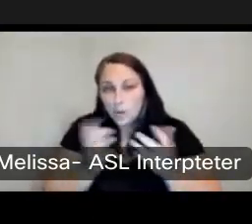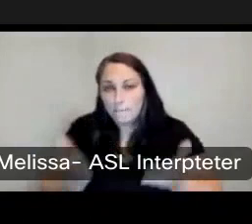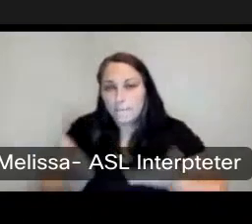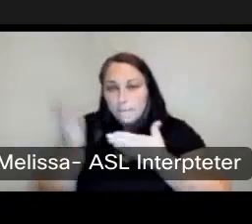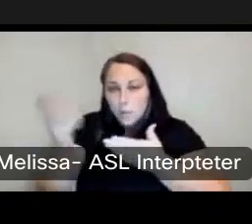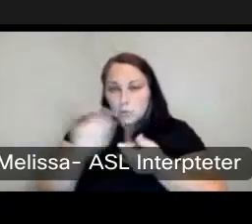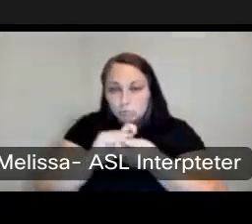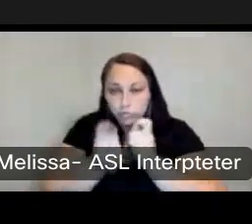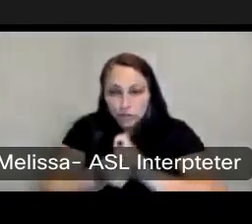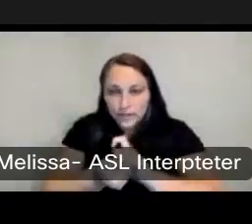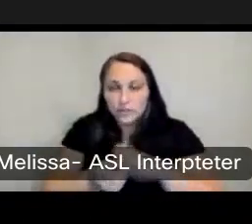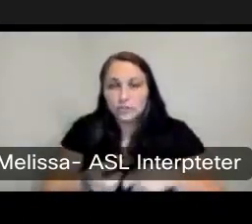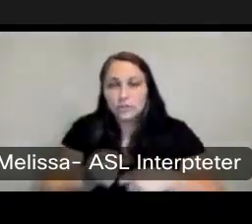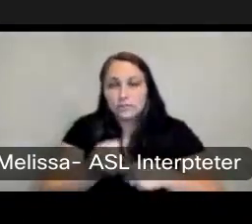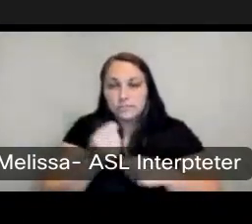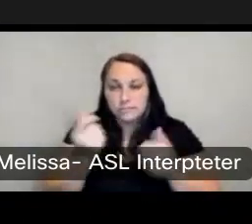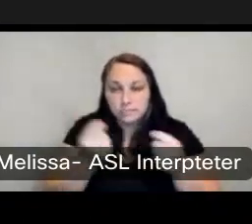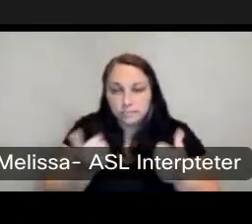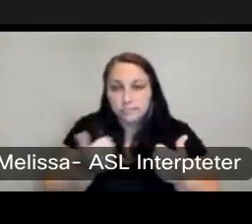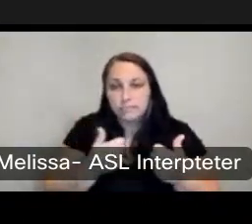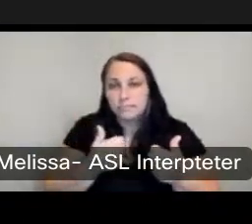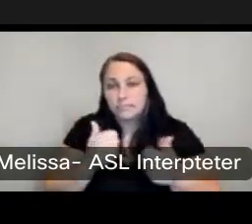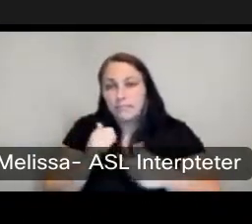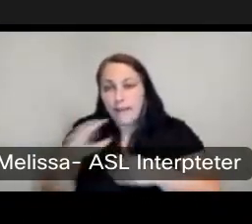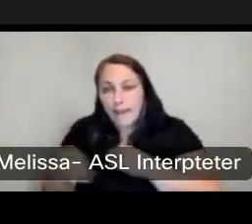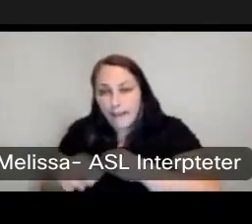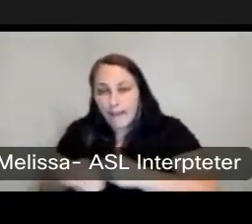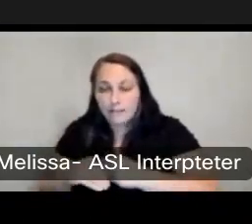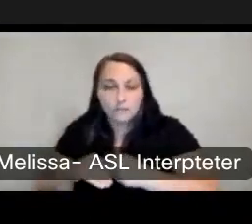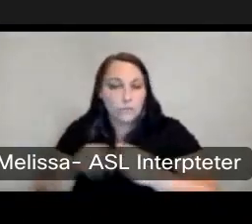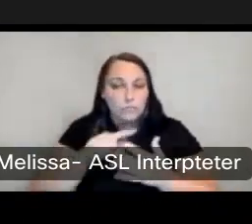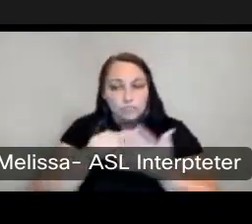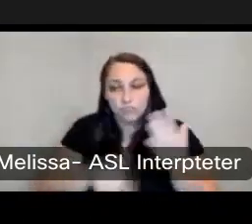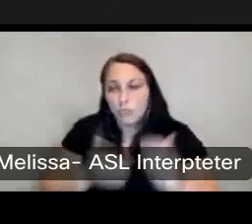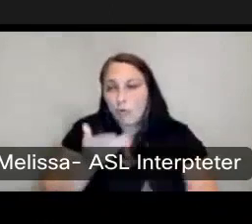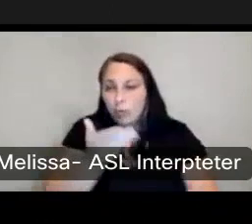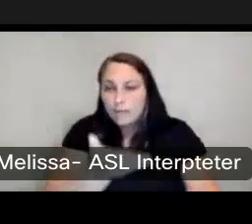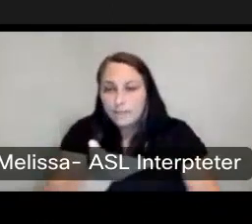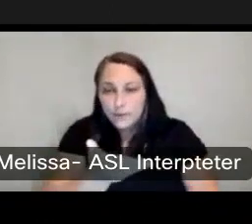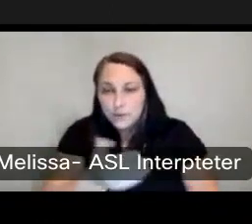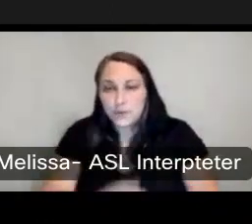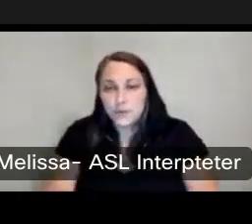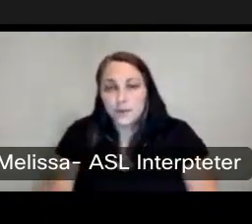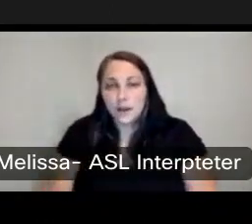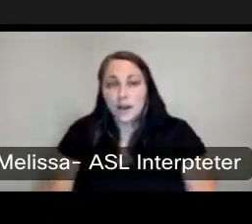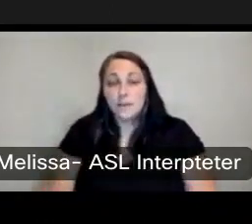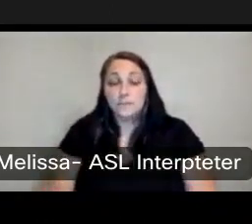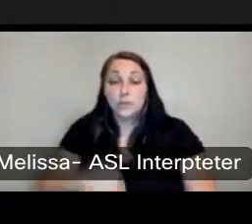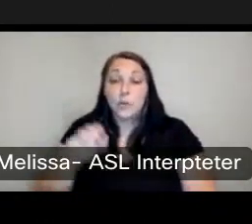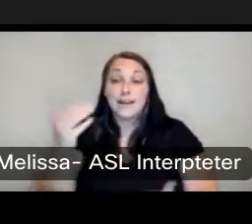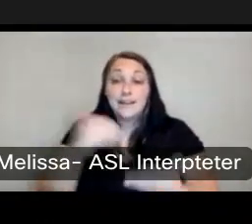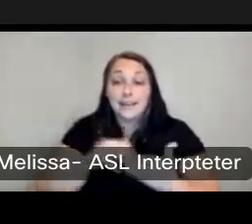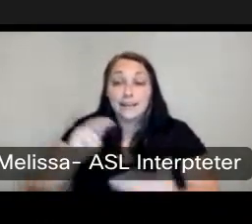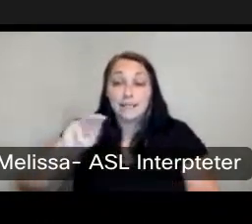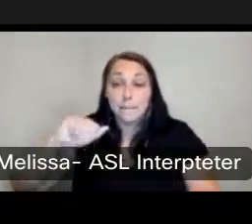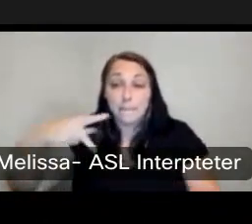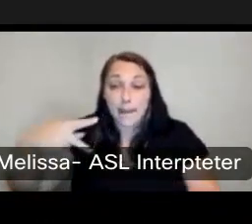a map that you're able to click on and um you can expand or decrease and be able to you know